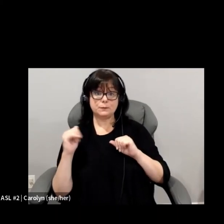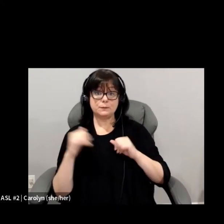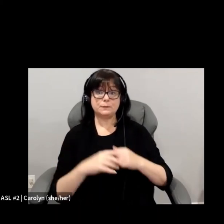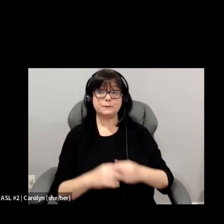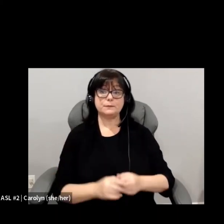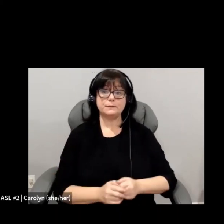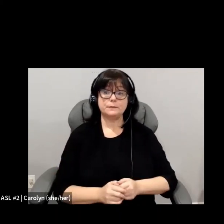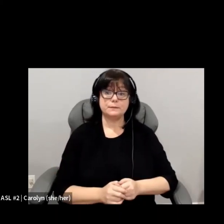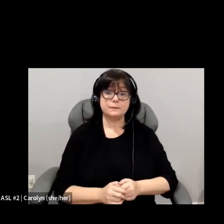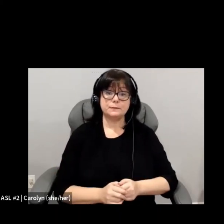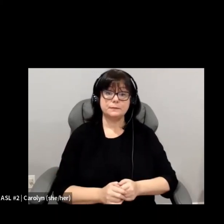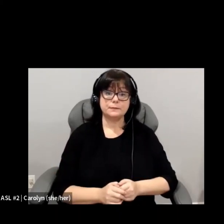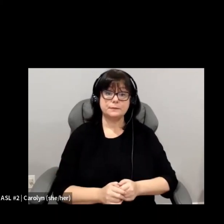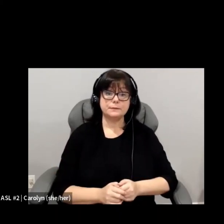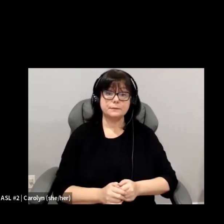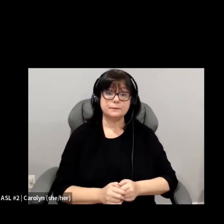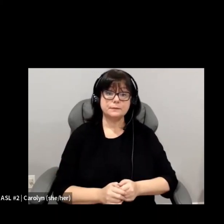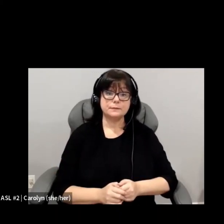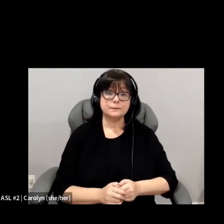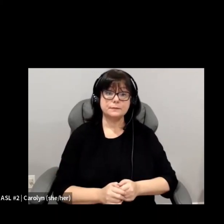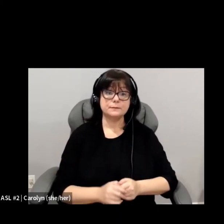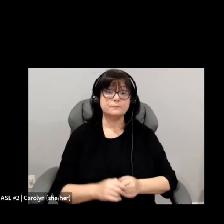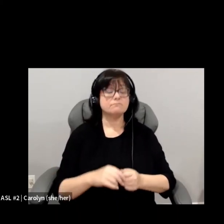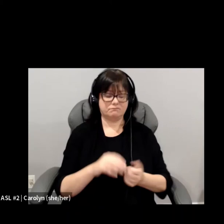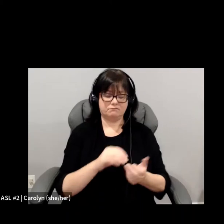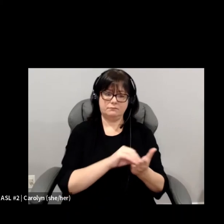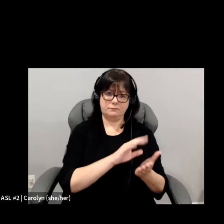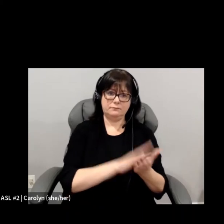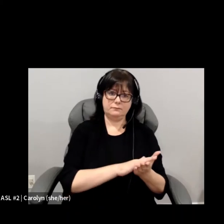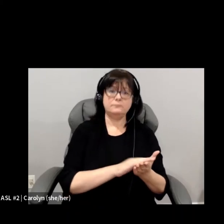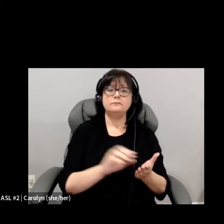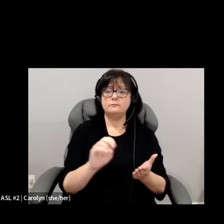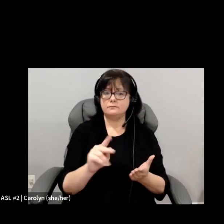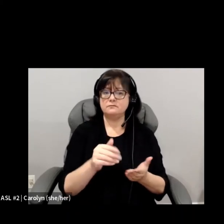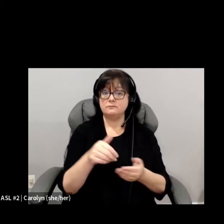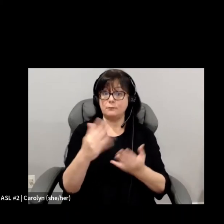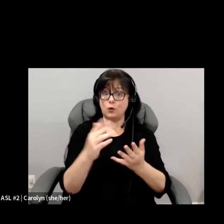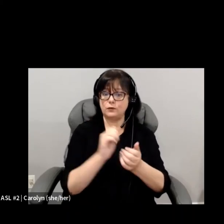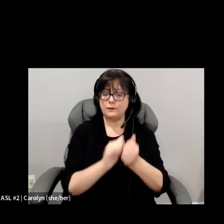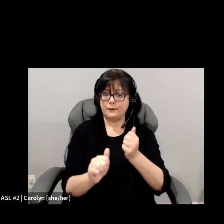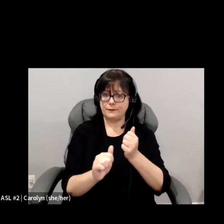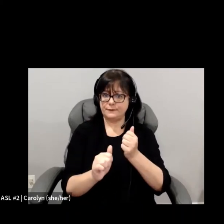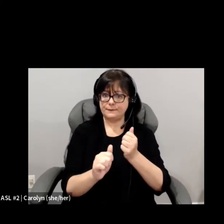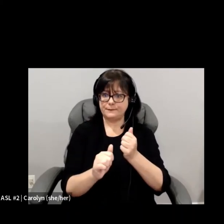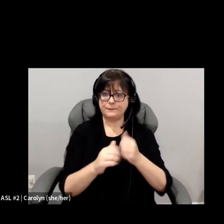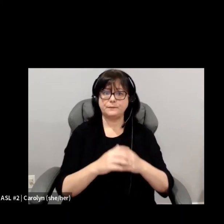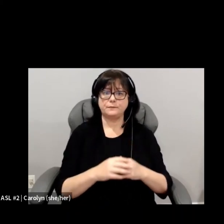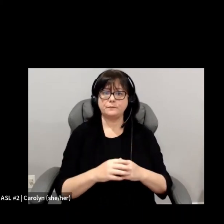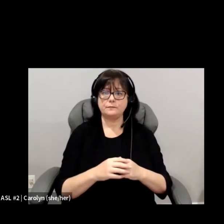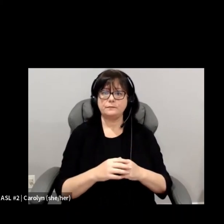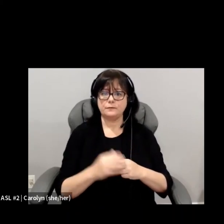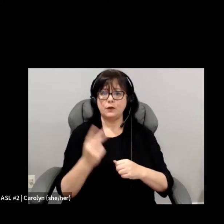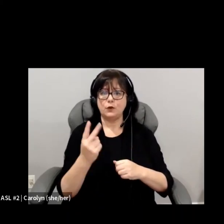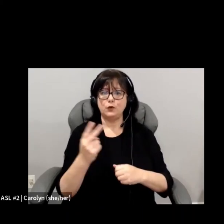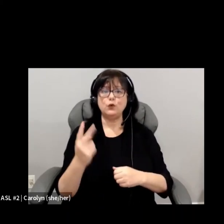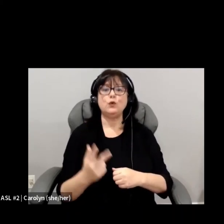NOTED. MOTION CARRIES. BY A TWO-THIRDS VOTE.